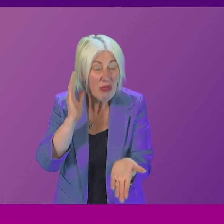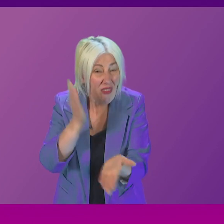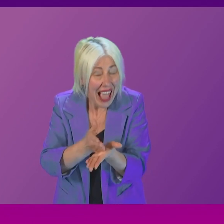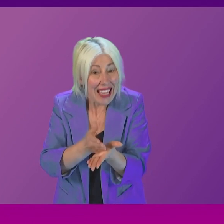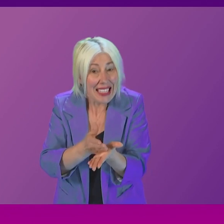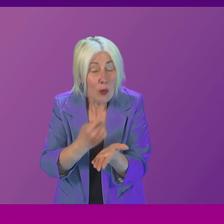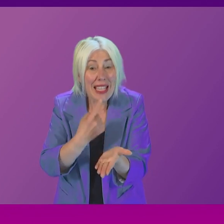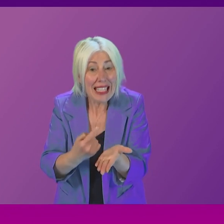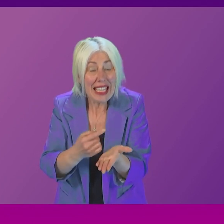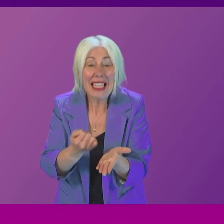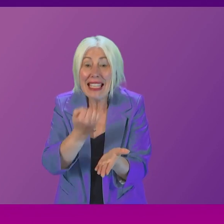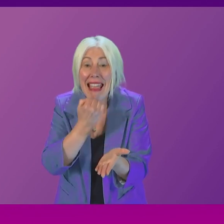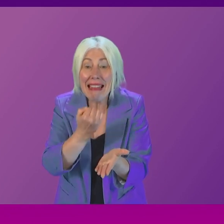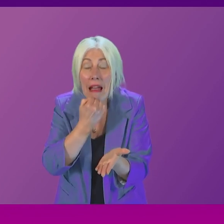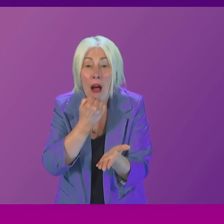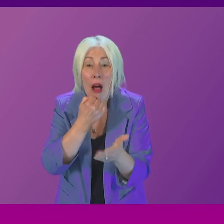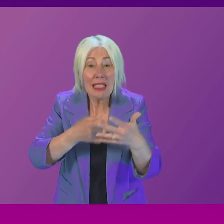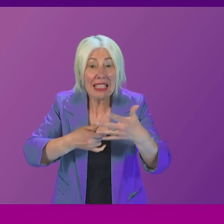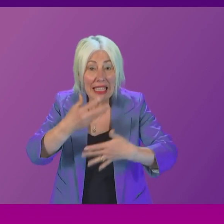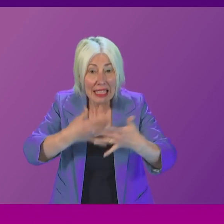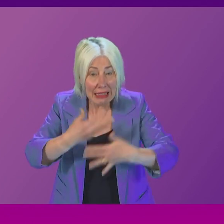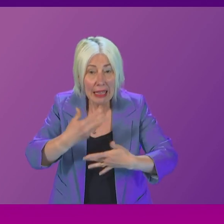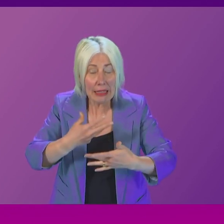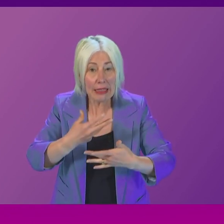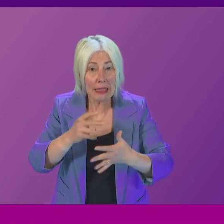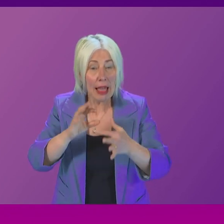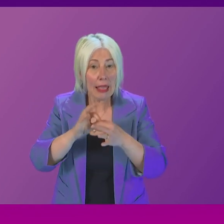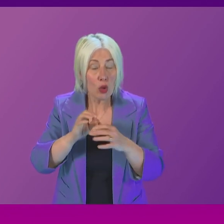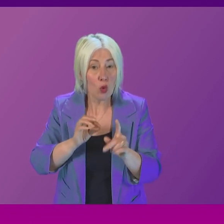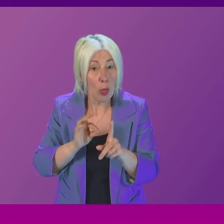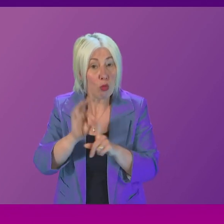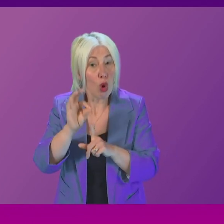I read out a list of facts. I read out some of the data—some of the statistics—around some of the progress that has been made.